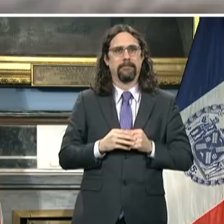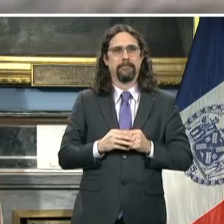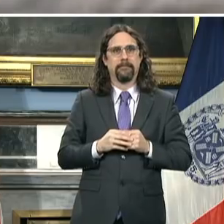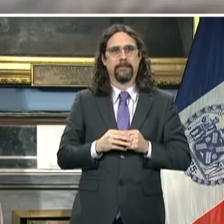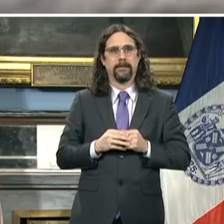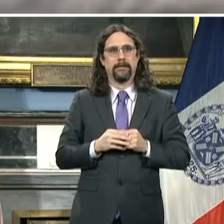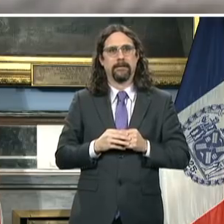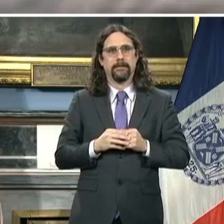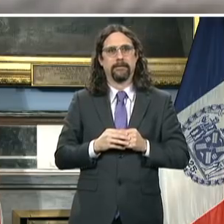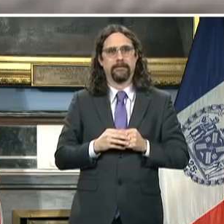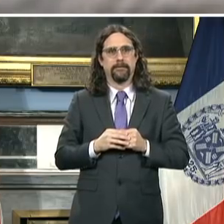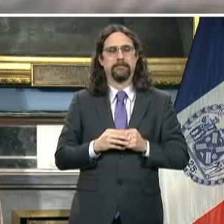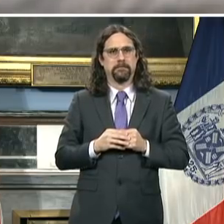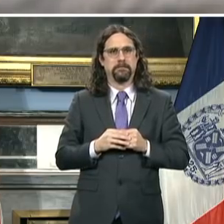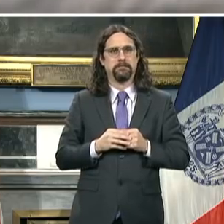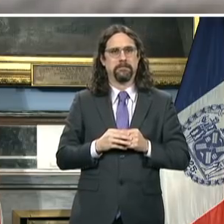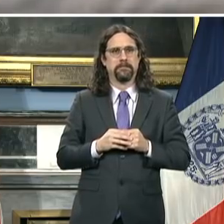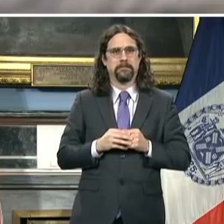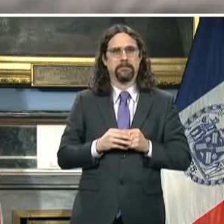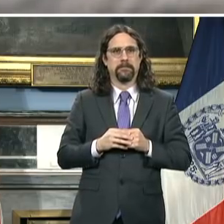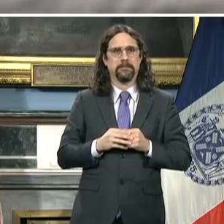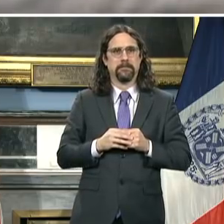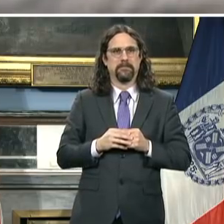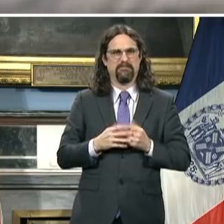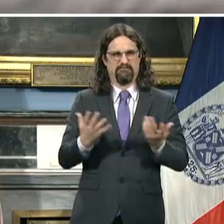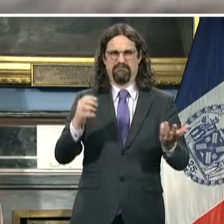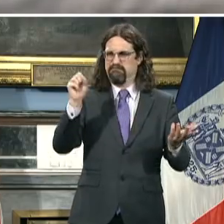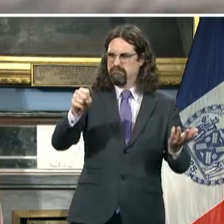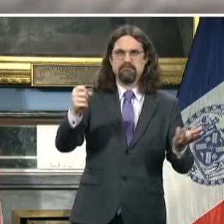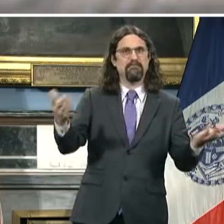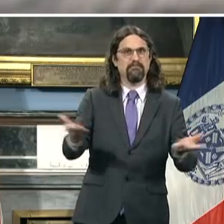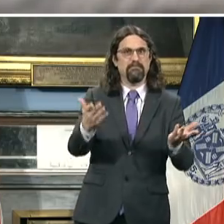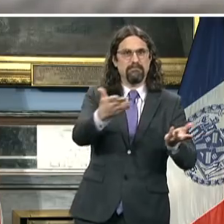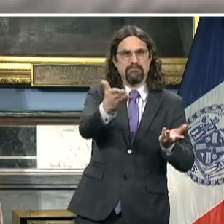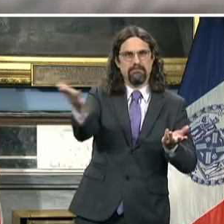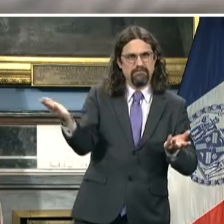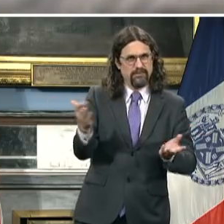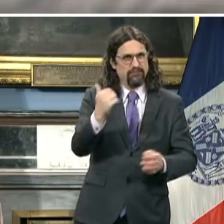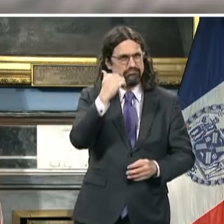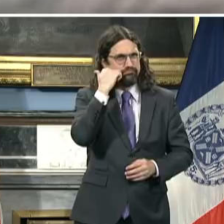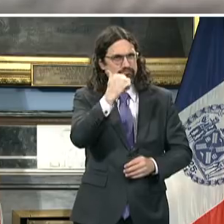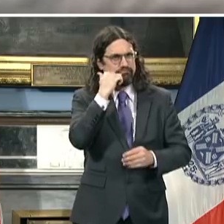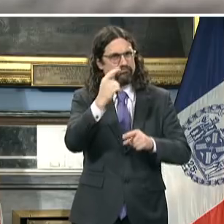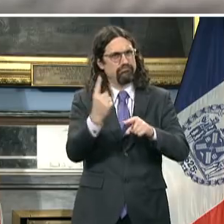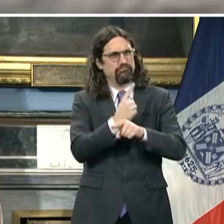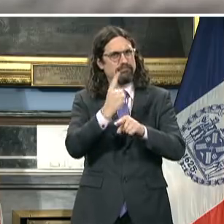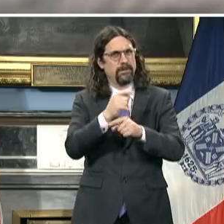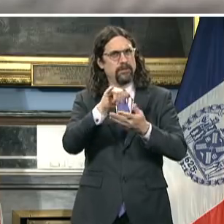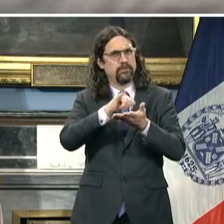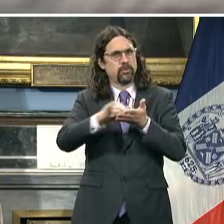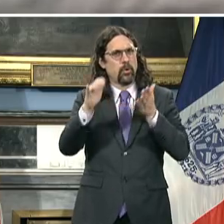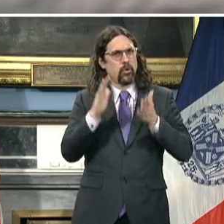STEPPING UP, WHO WERE DOING SOMETHING AMAZING TO CREATEHE T